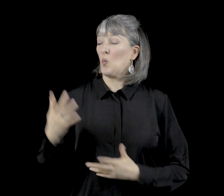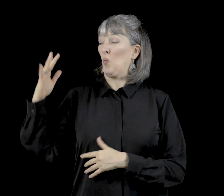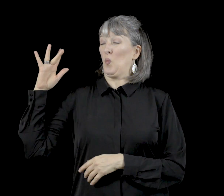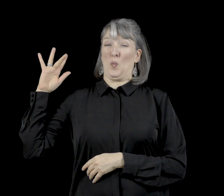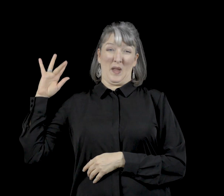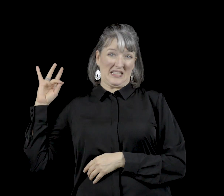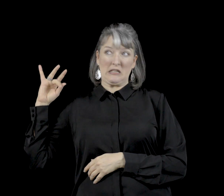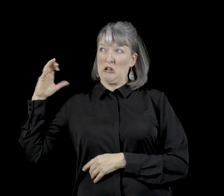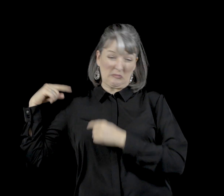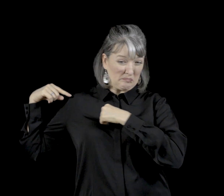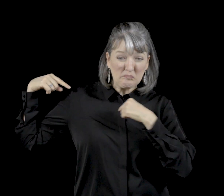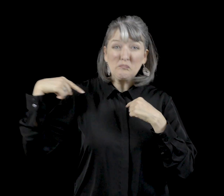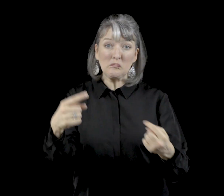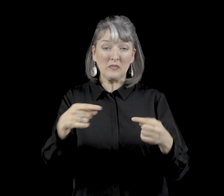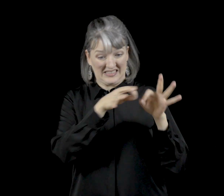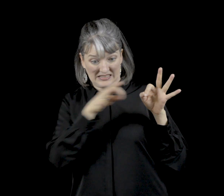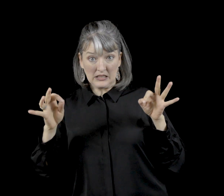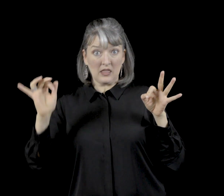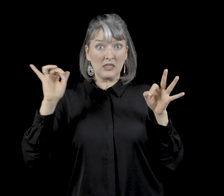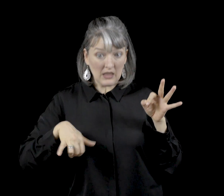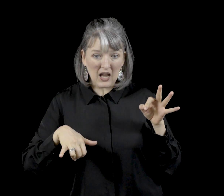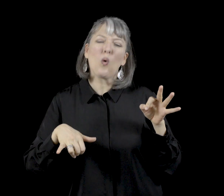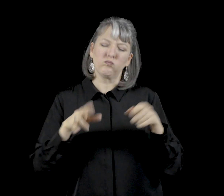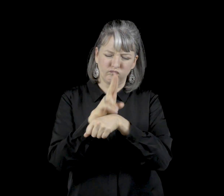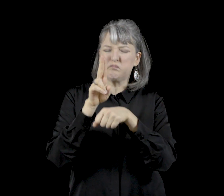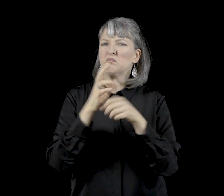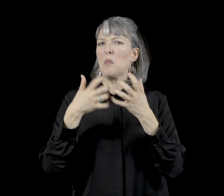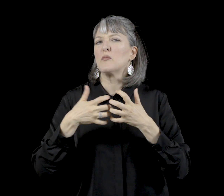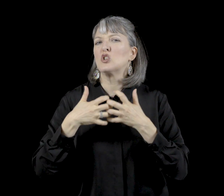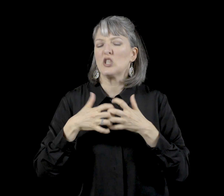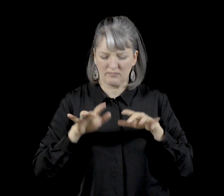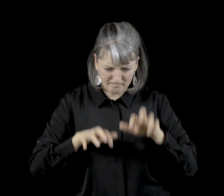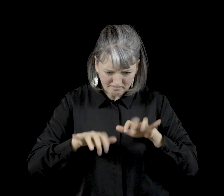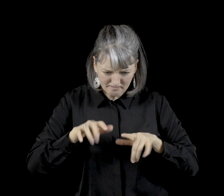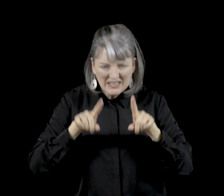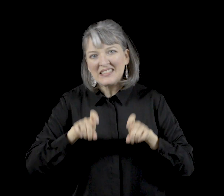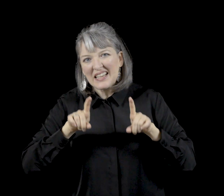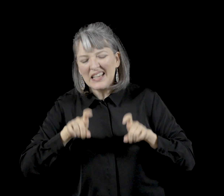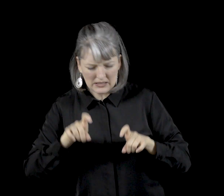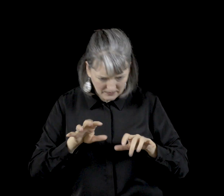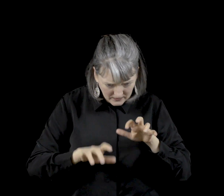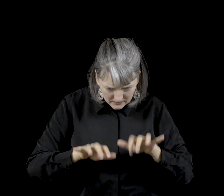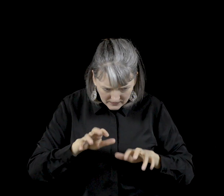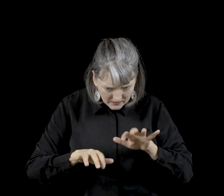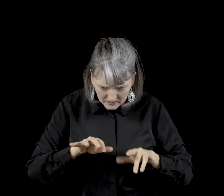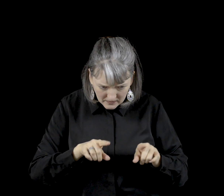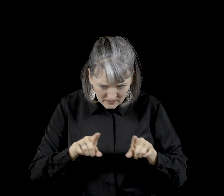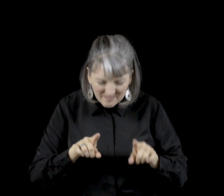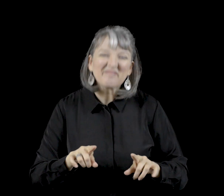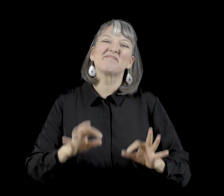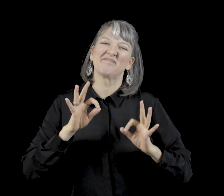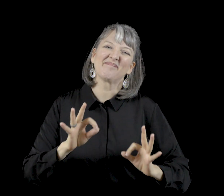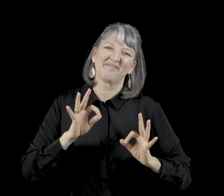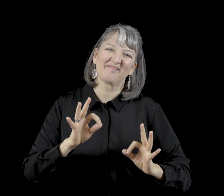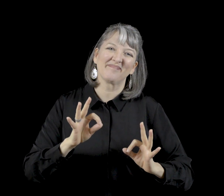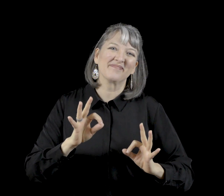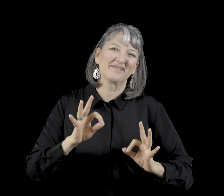which has been used to test typing equipment since at least the late 1800s.